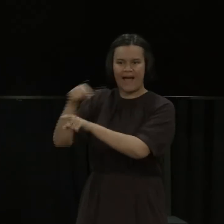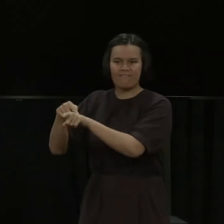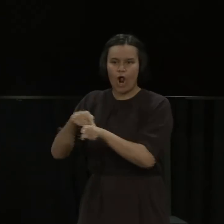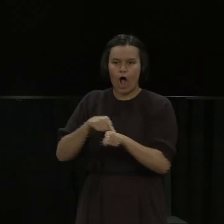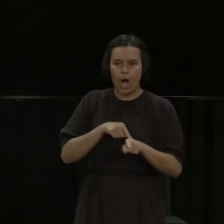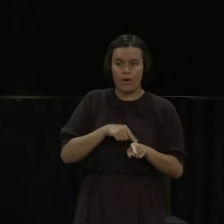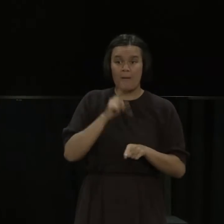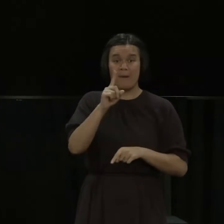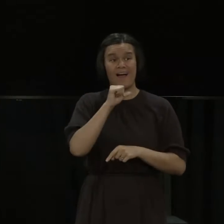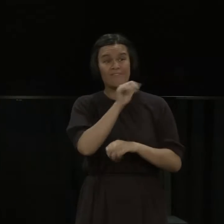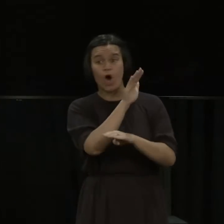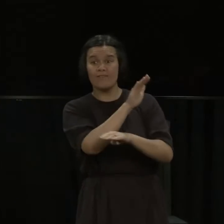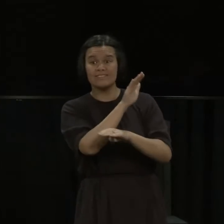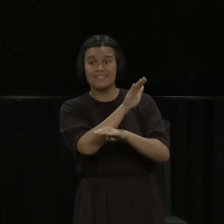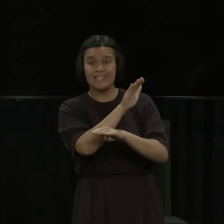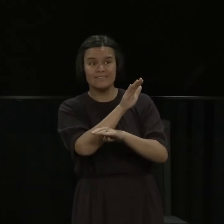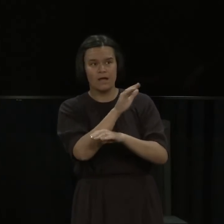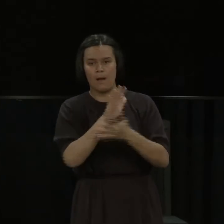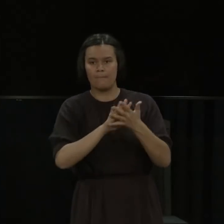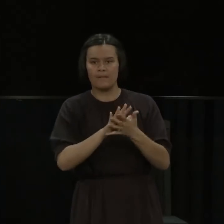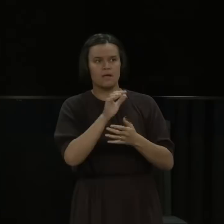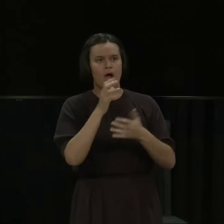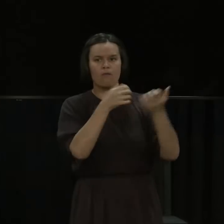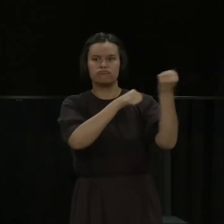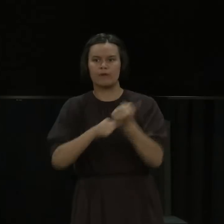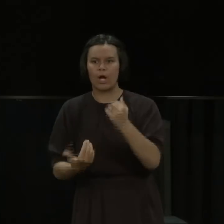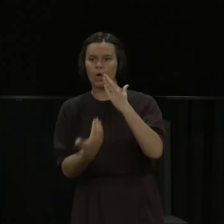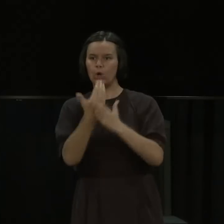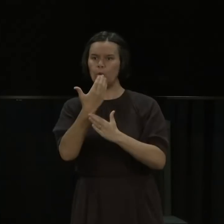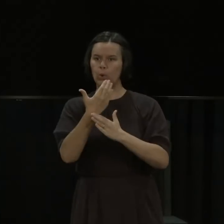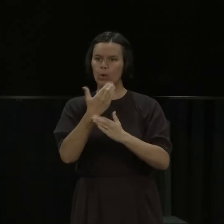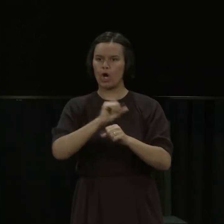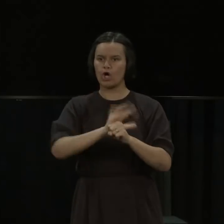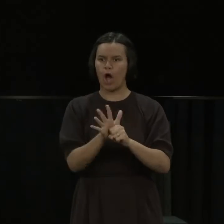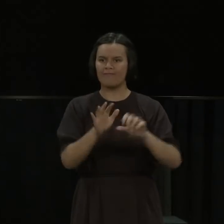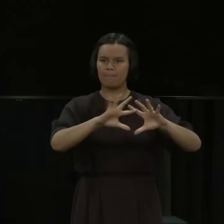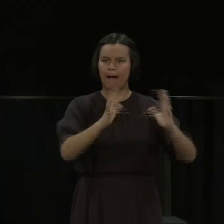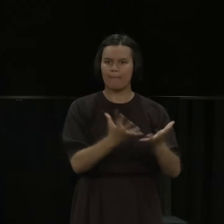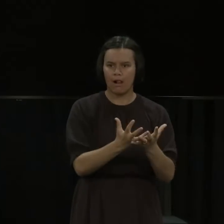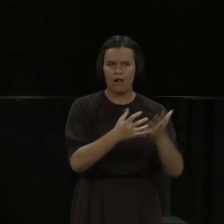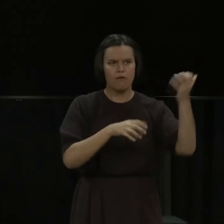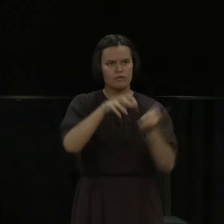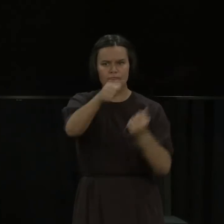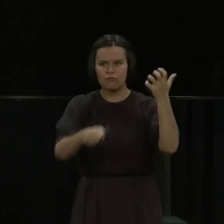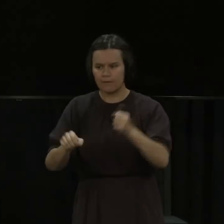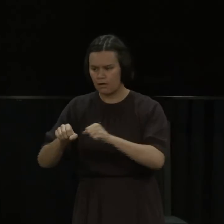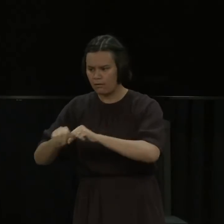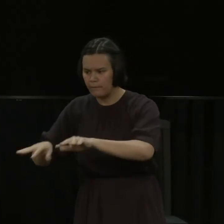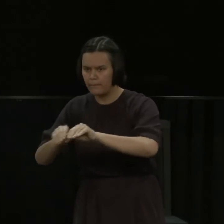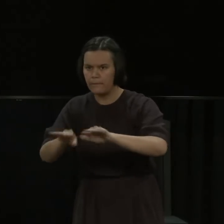existing outbreak where we know there will be a contact. The risk is these new cases would be people dotted around